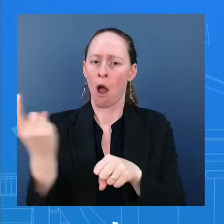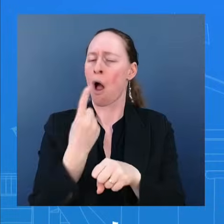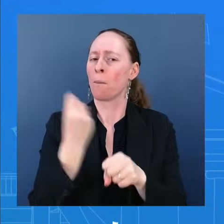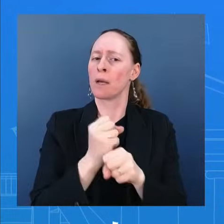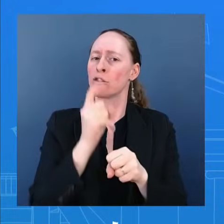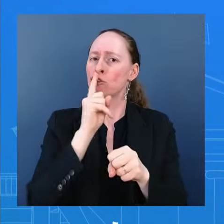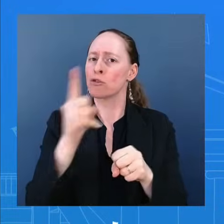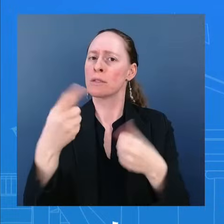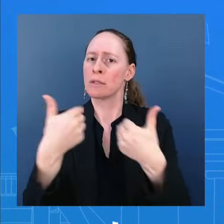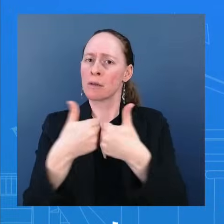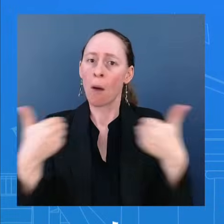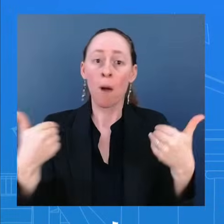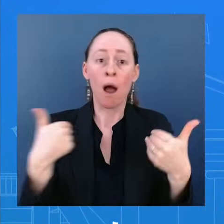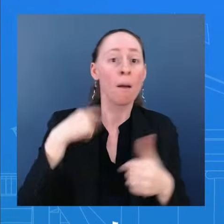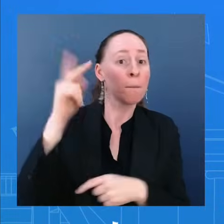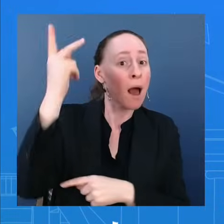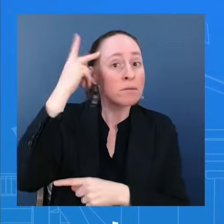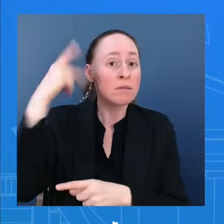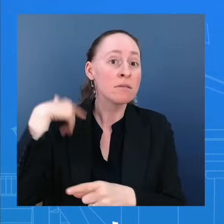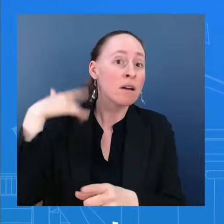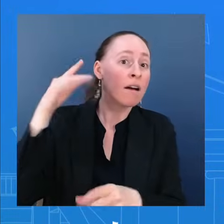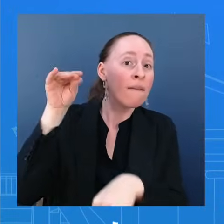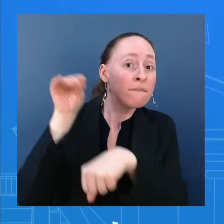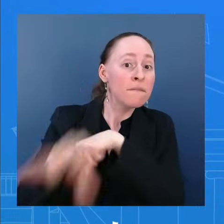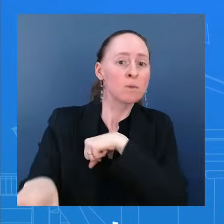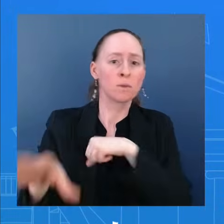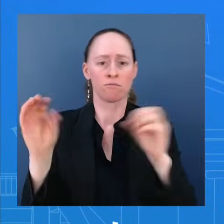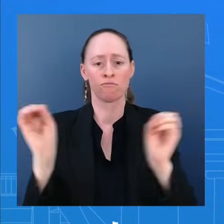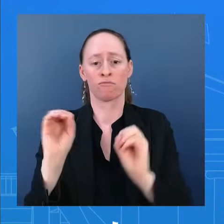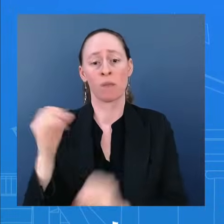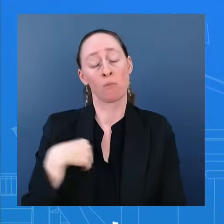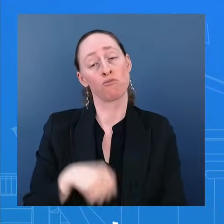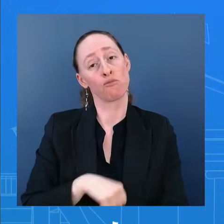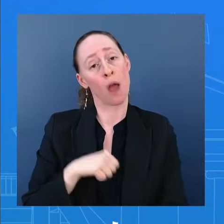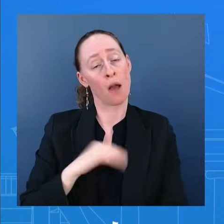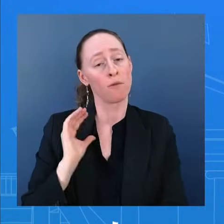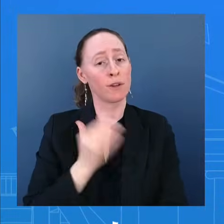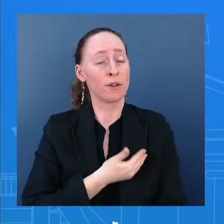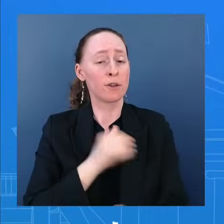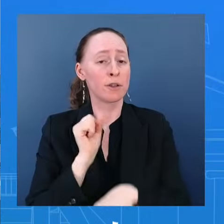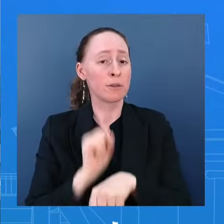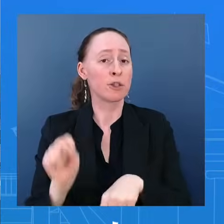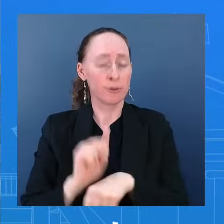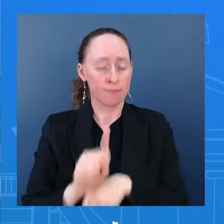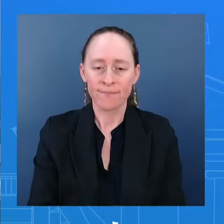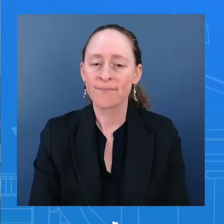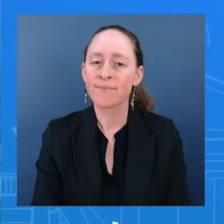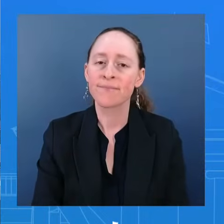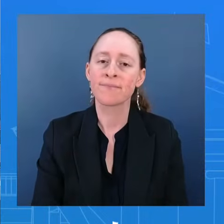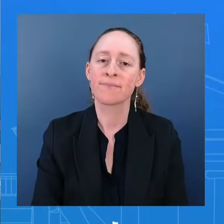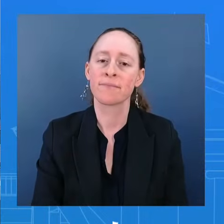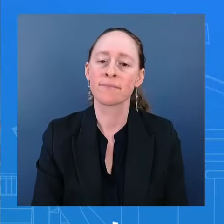Mr. Kirby: I'm very proud of them. The Press: Hi. Thanks, Karine. Thanks, John. At the top of your remarks, you talked about the administration's commitment